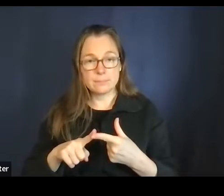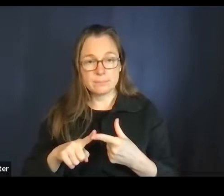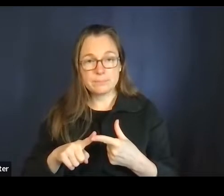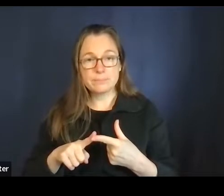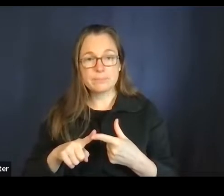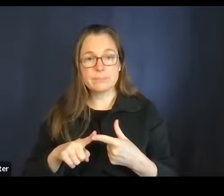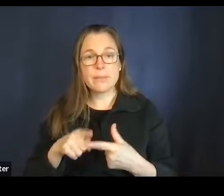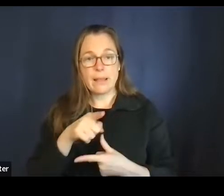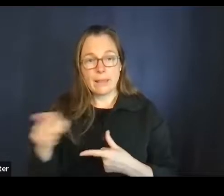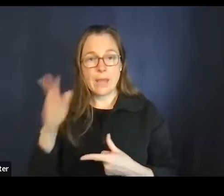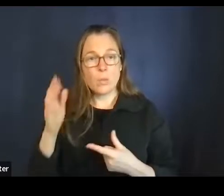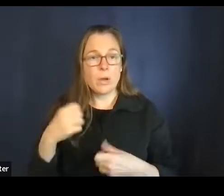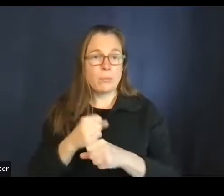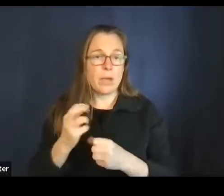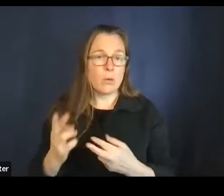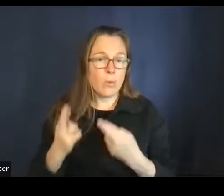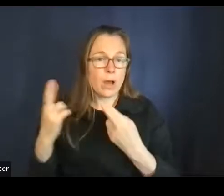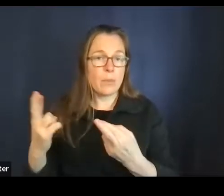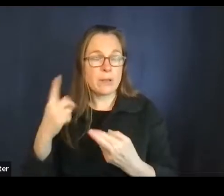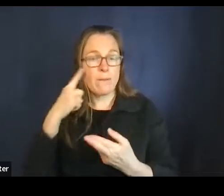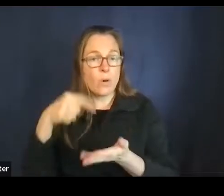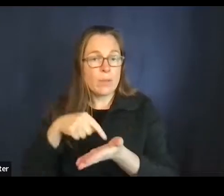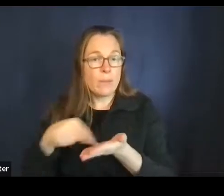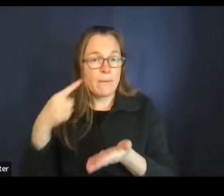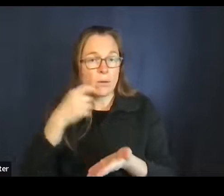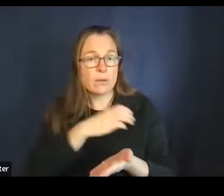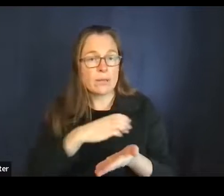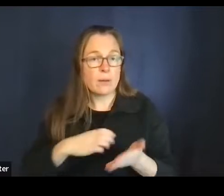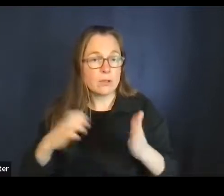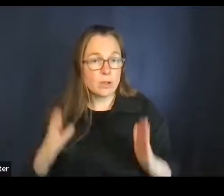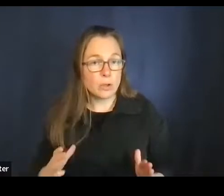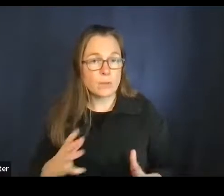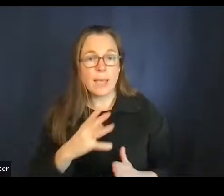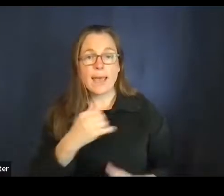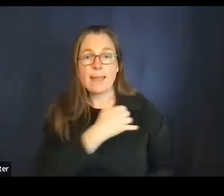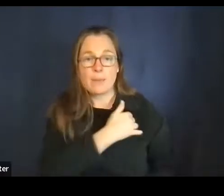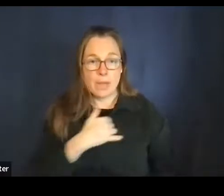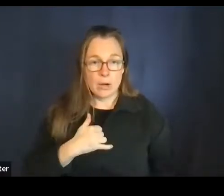recommendations on the salaries for the councilors, the mayor and the auditor.